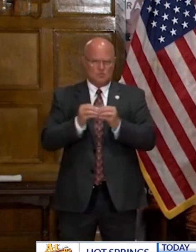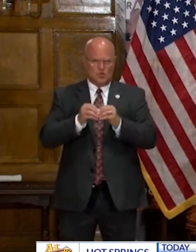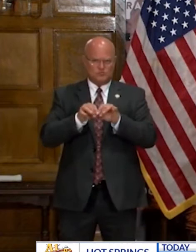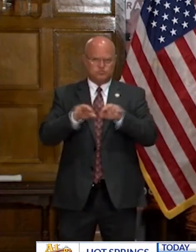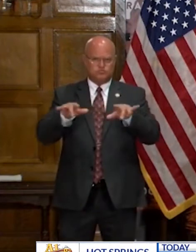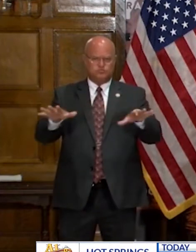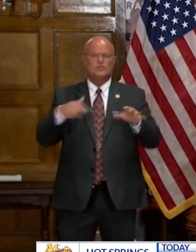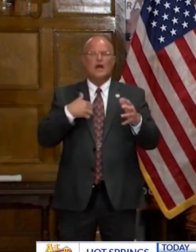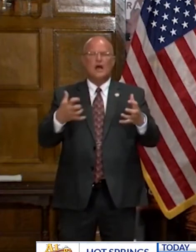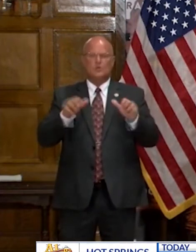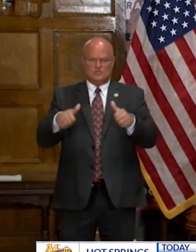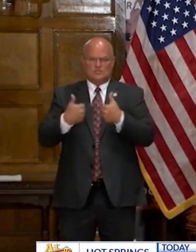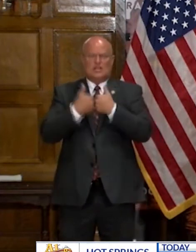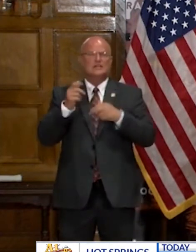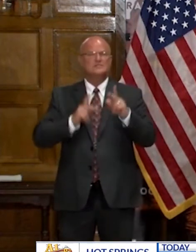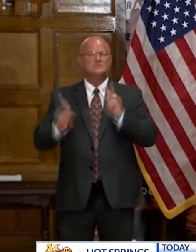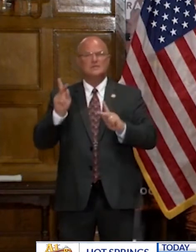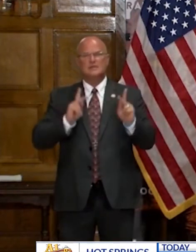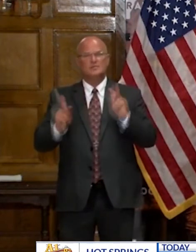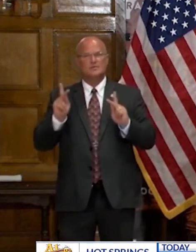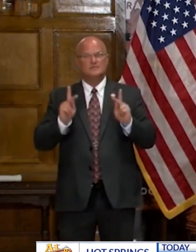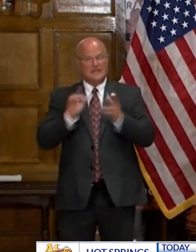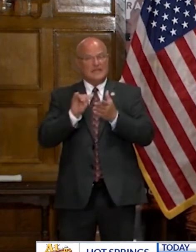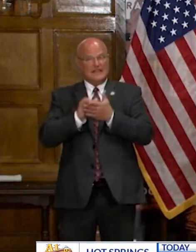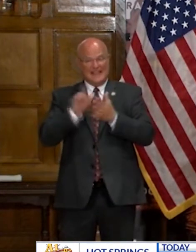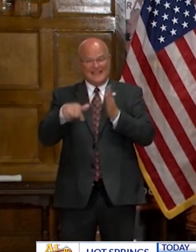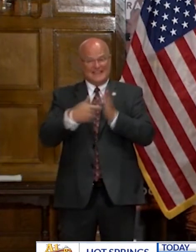challenge everybody that this is something that we watch if